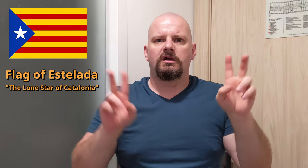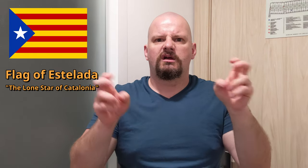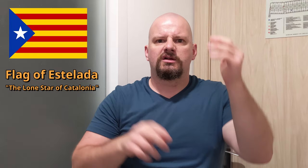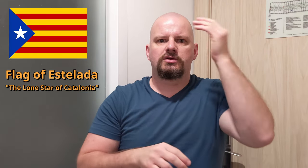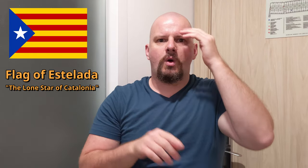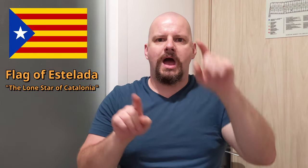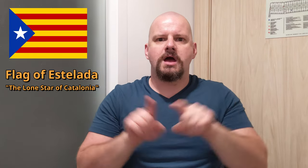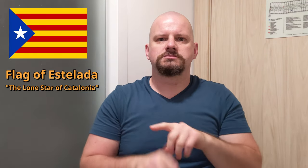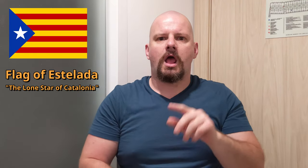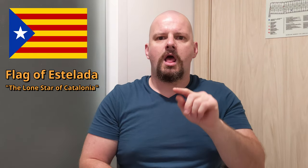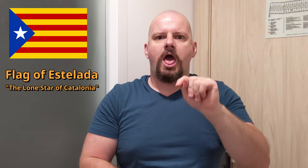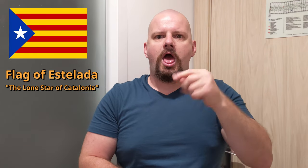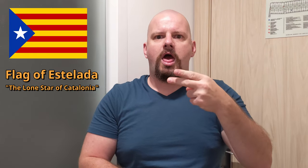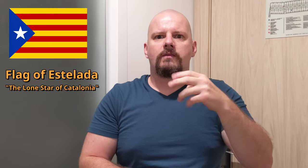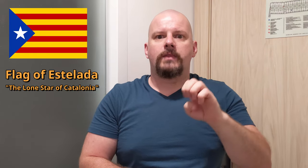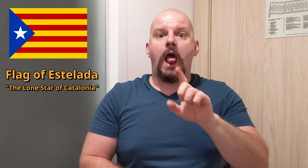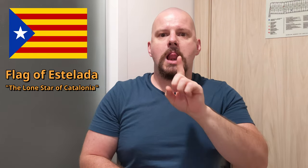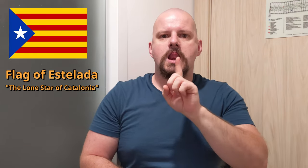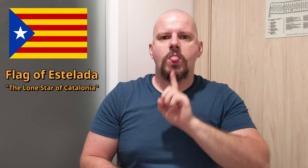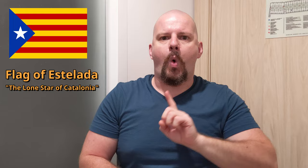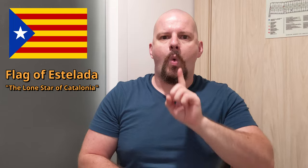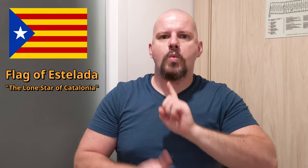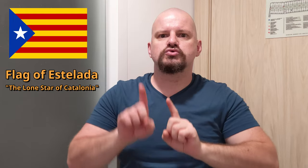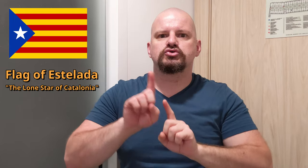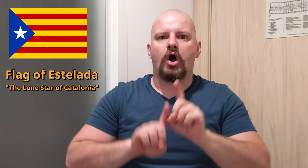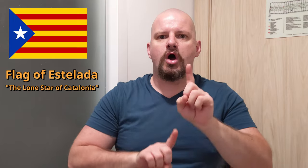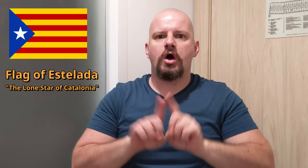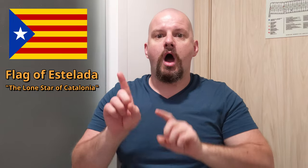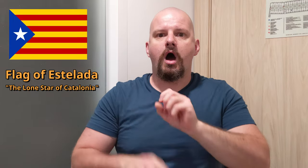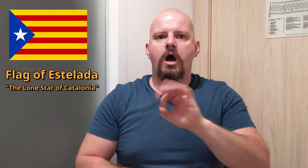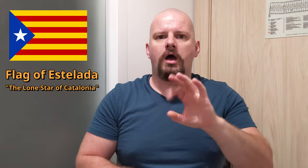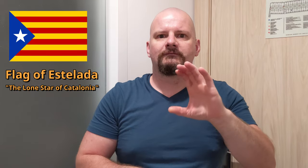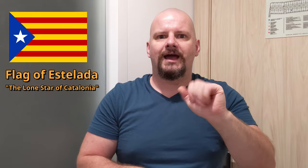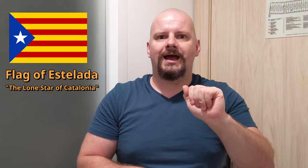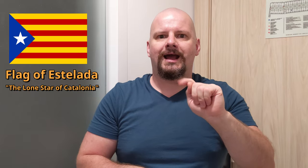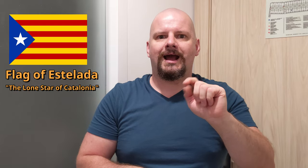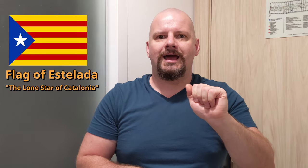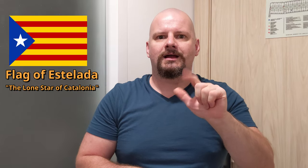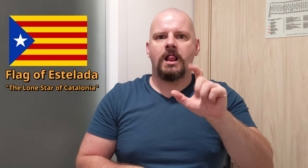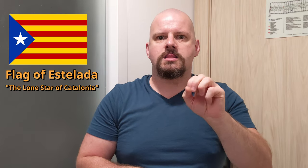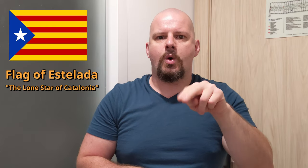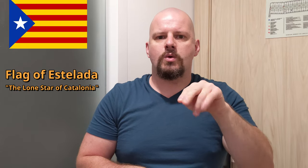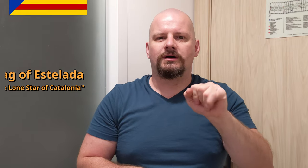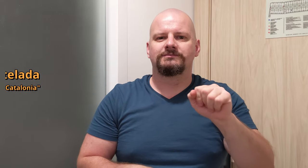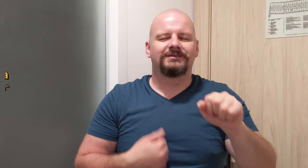It's known as "The Lone Star of Catalonia".